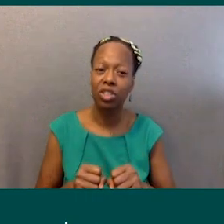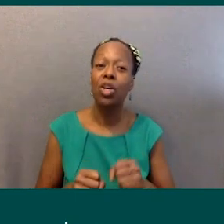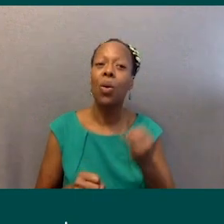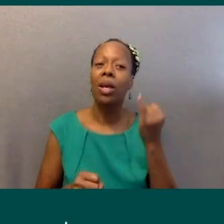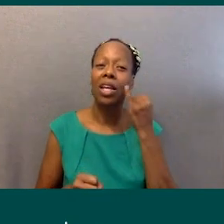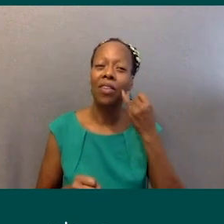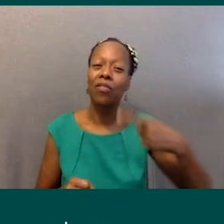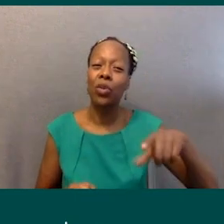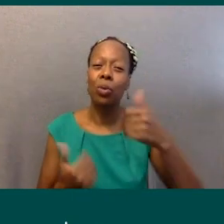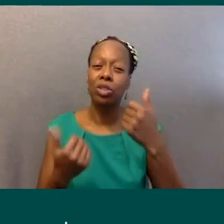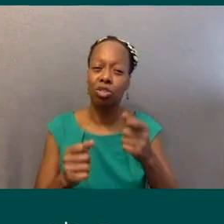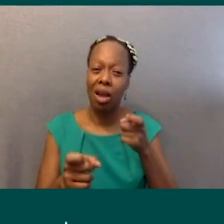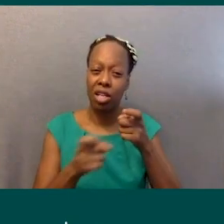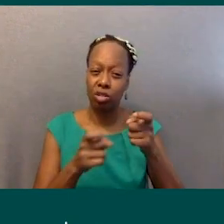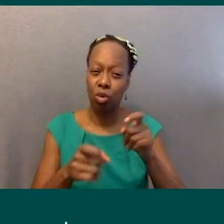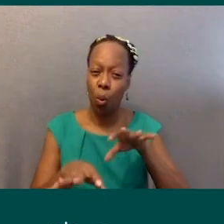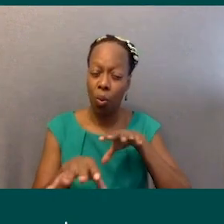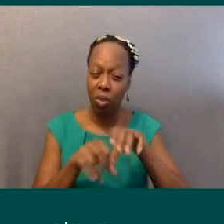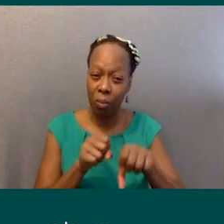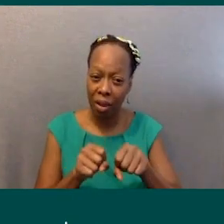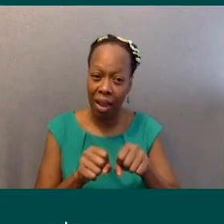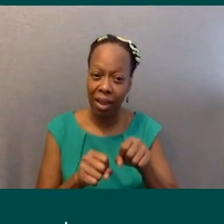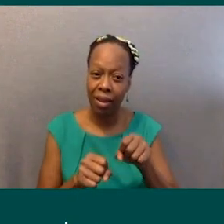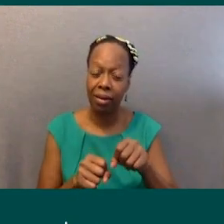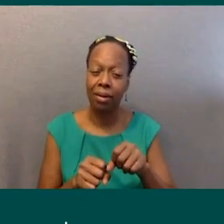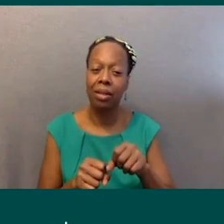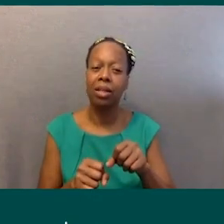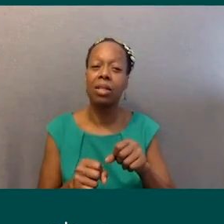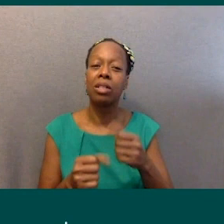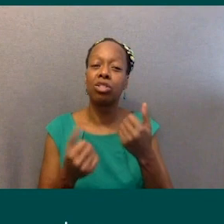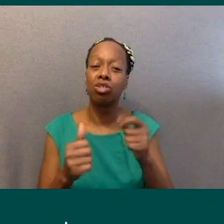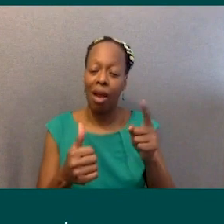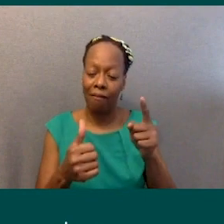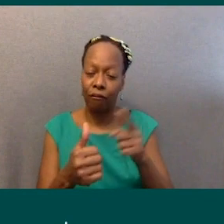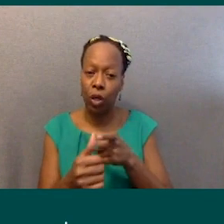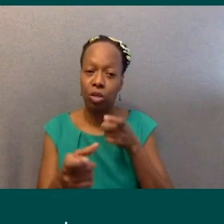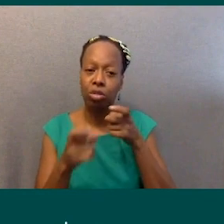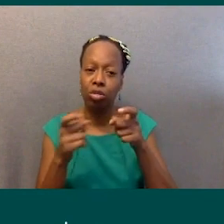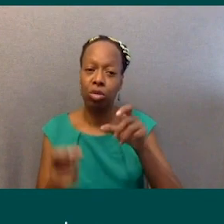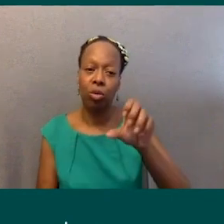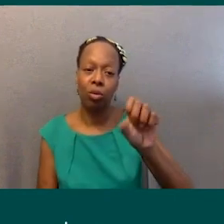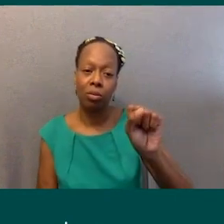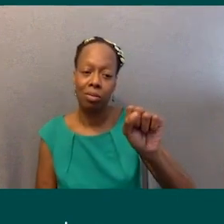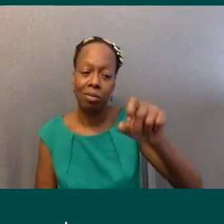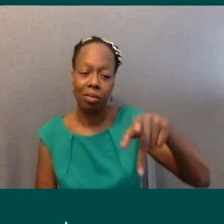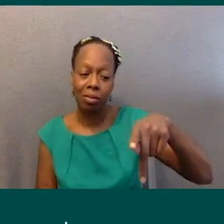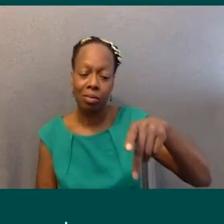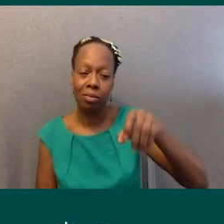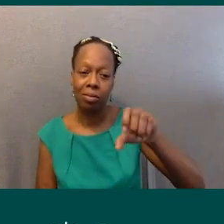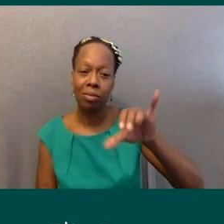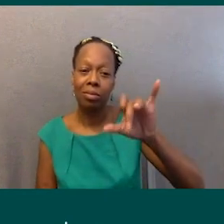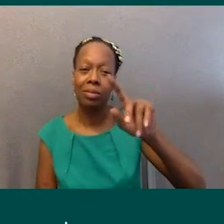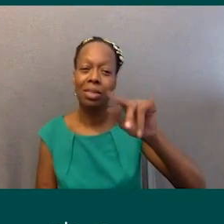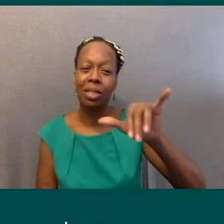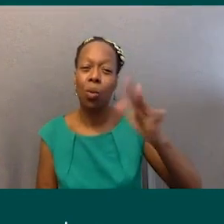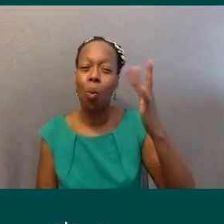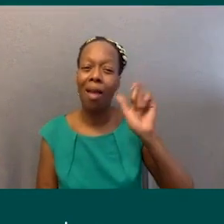because any pain can increase the spasticity, spasticity causes more pain,